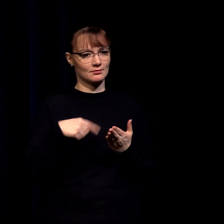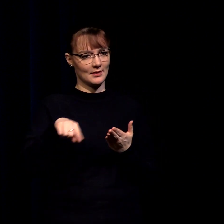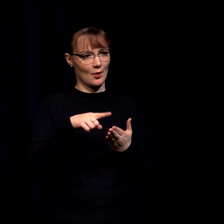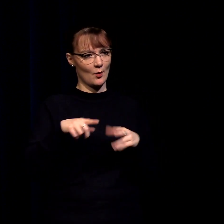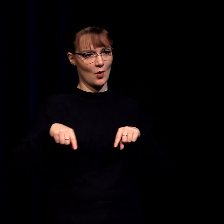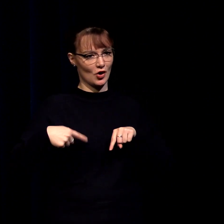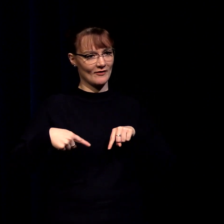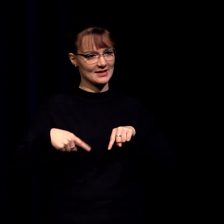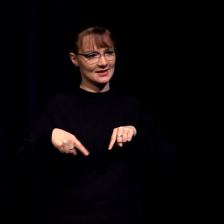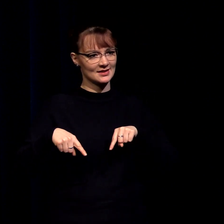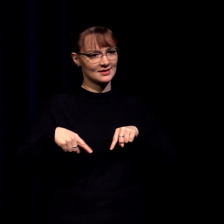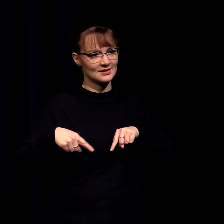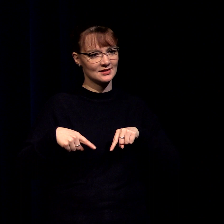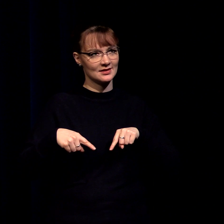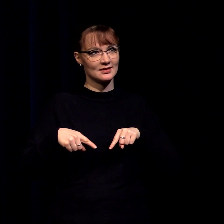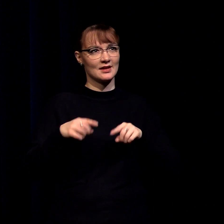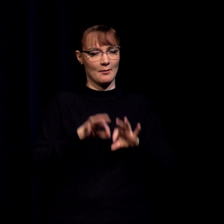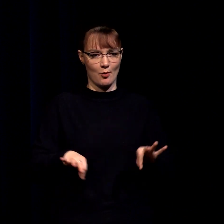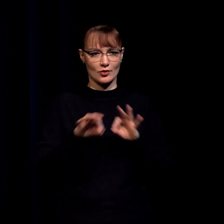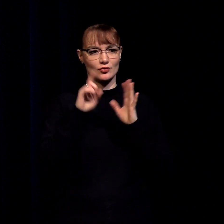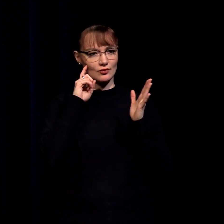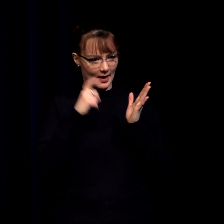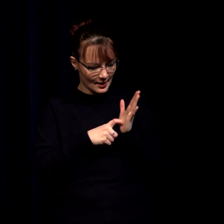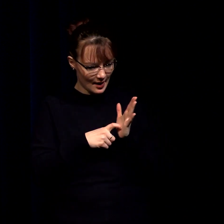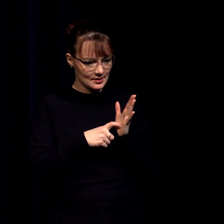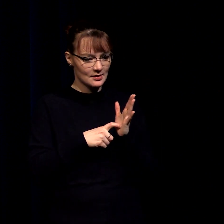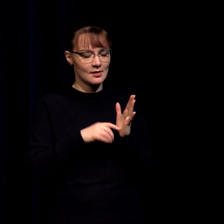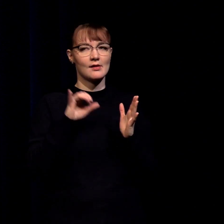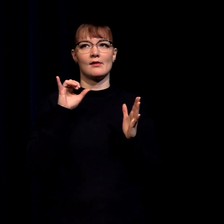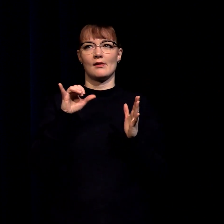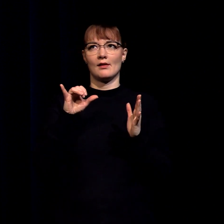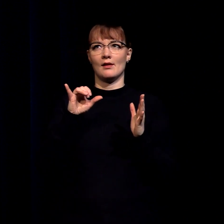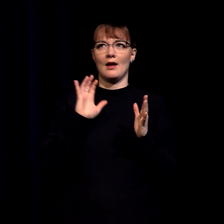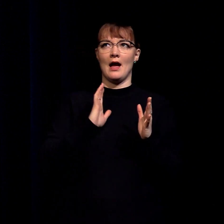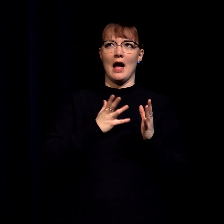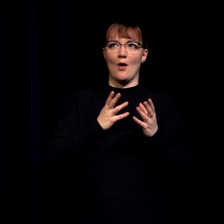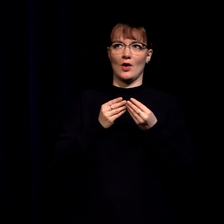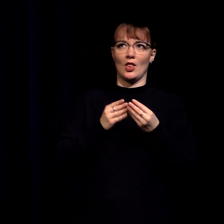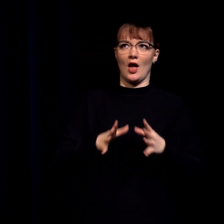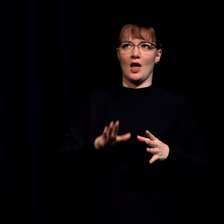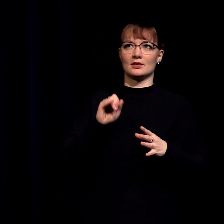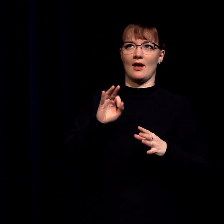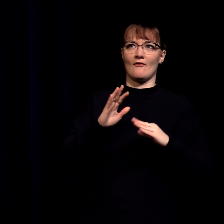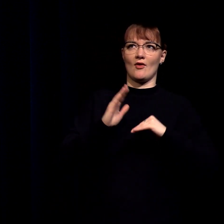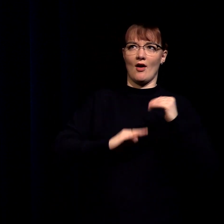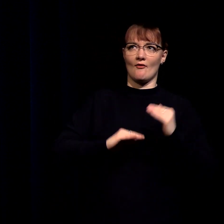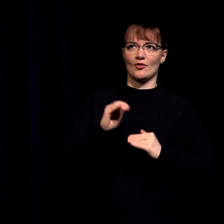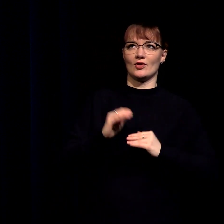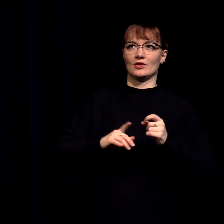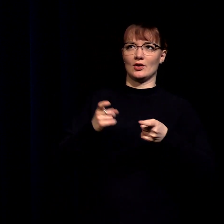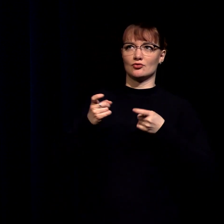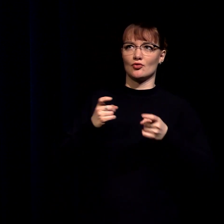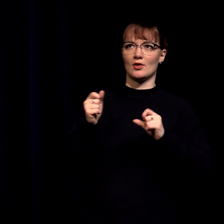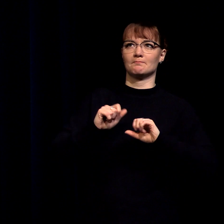us to recognize and take heart, that it's our loss and our comfort that has gone that it means to be a truly a disciple